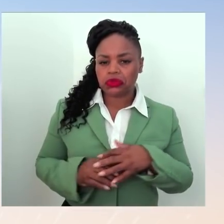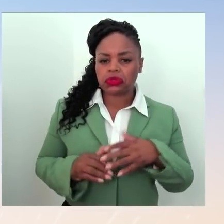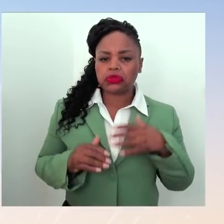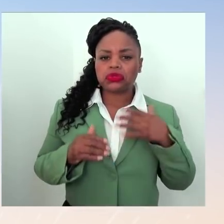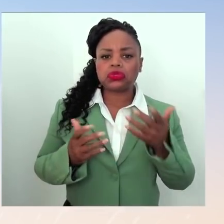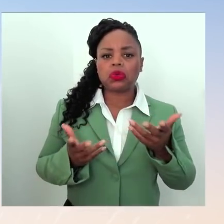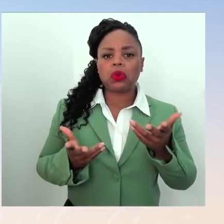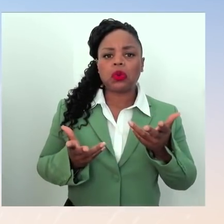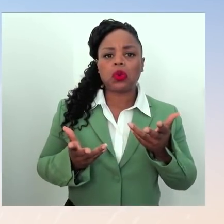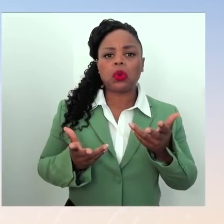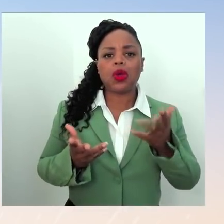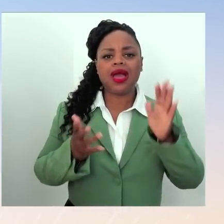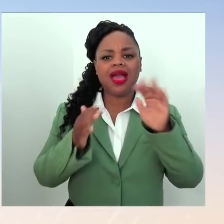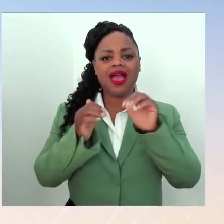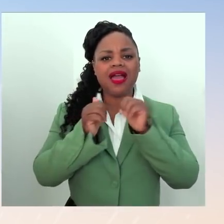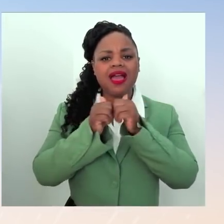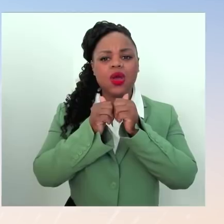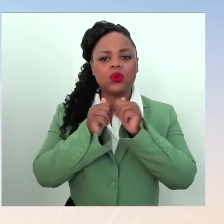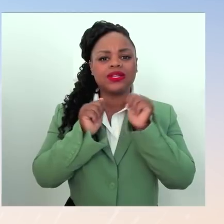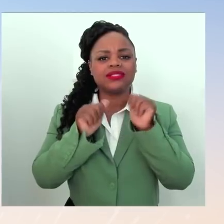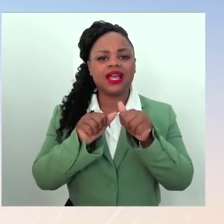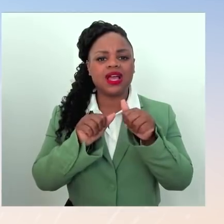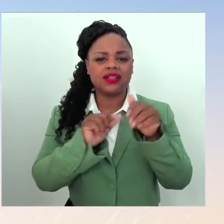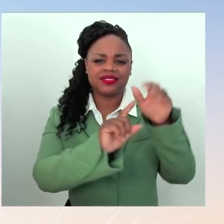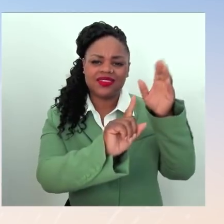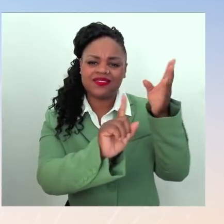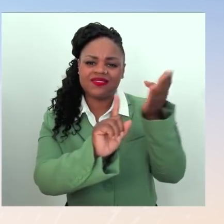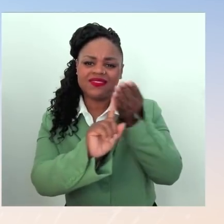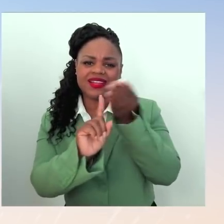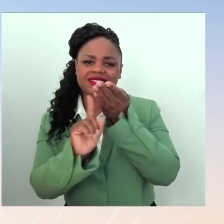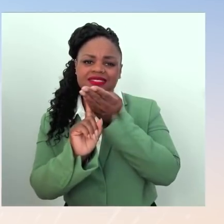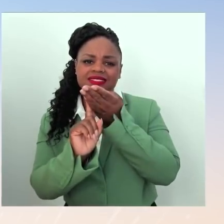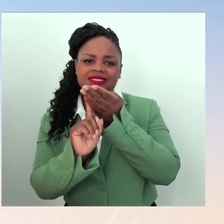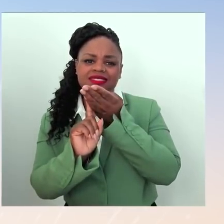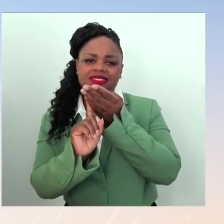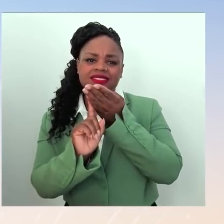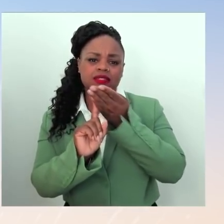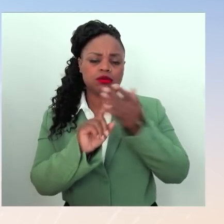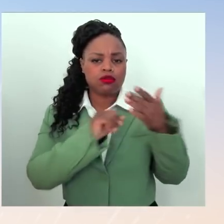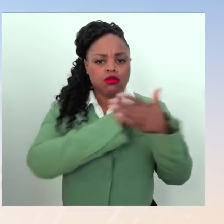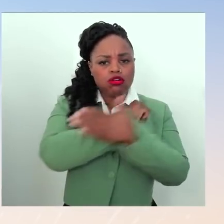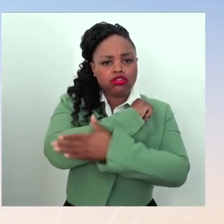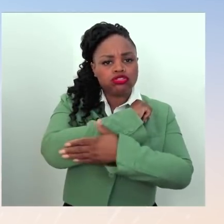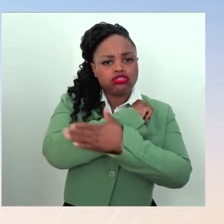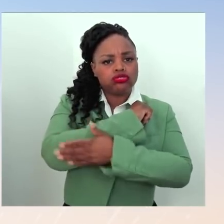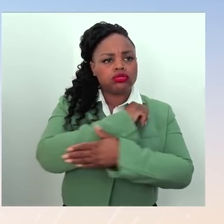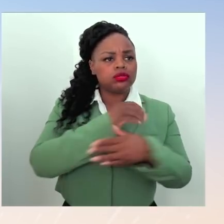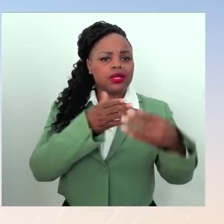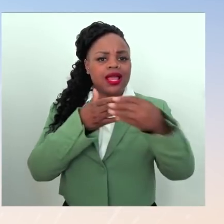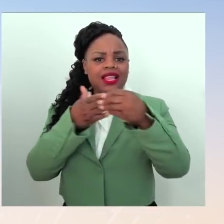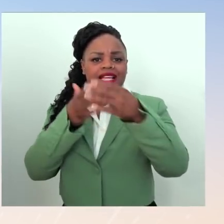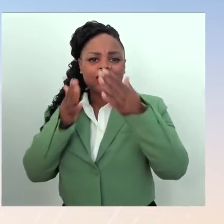based on the conversations that have happened? Like, what it's going to bring them in and make clear that the months of work you guys have put into this actually results in something tangible?